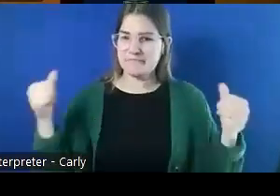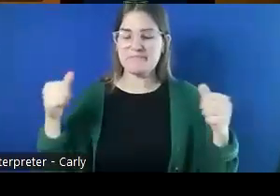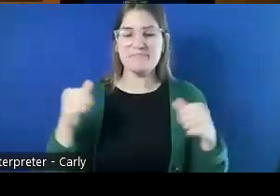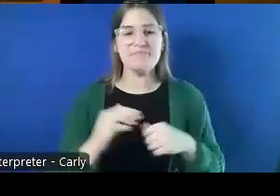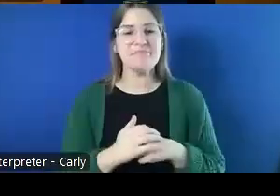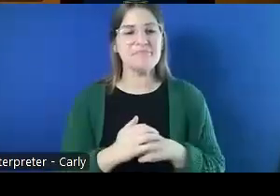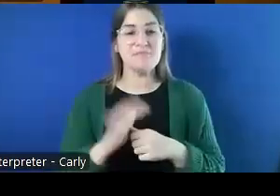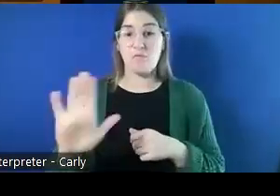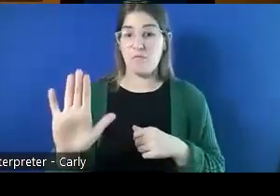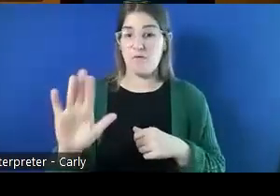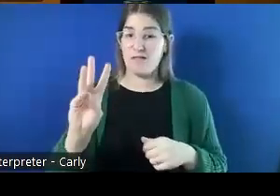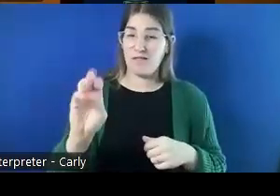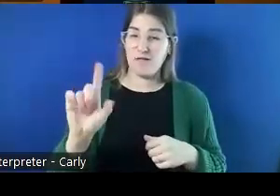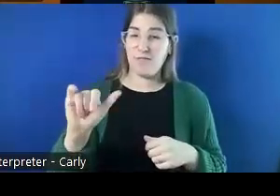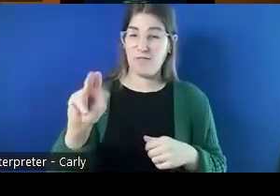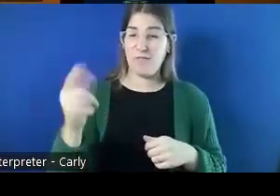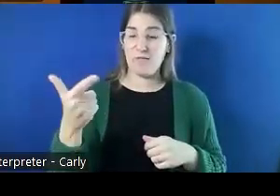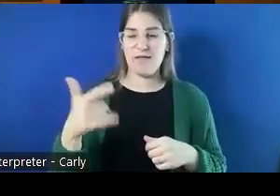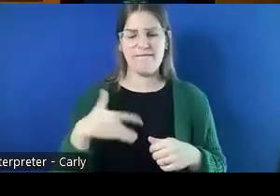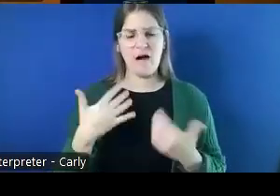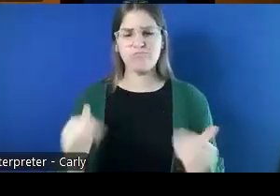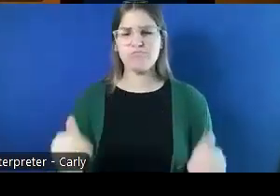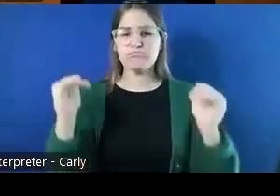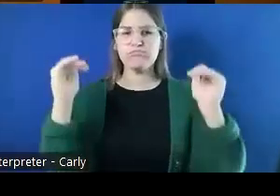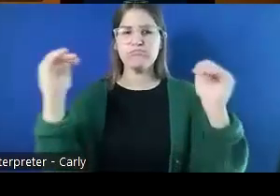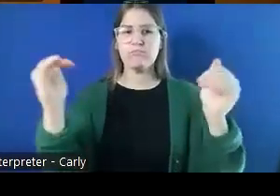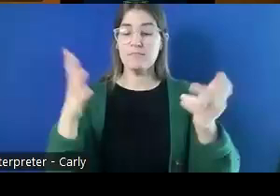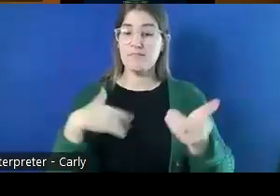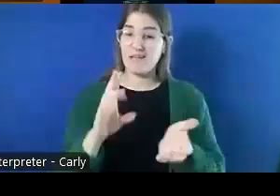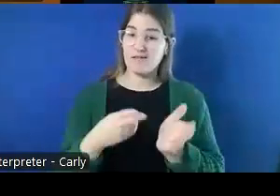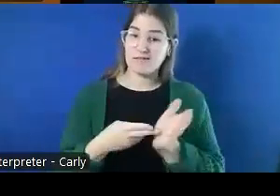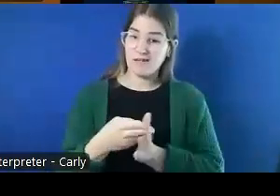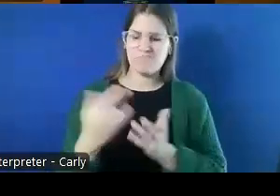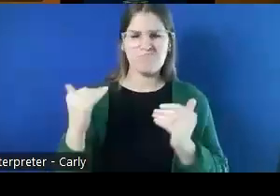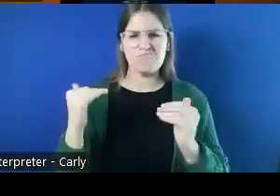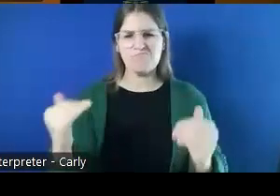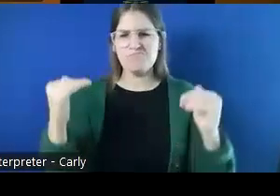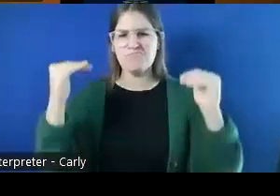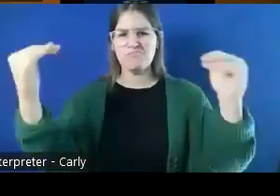their well-being and sense of Integrity um at the end of their life um whether it be just kind